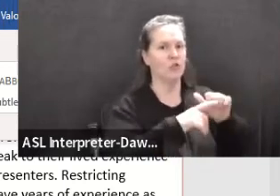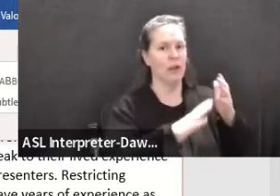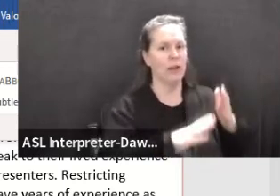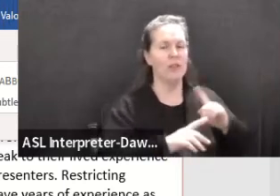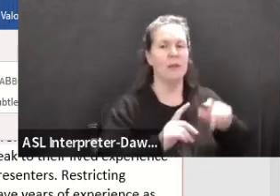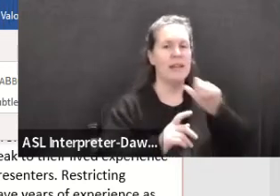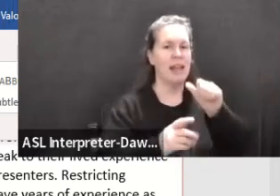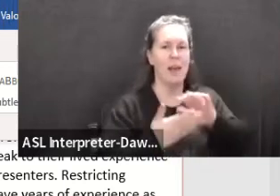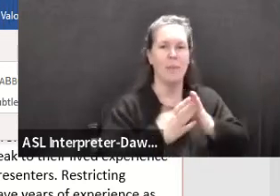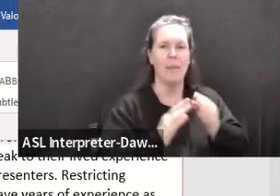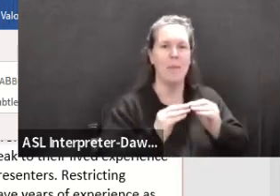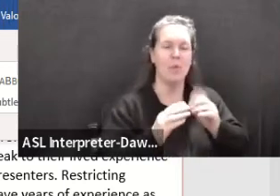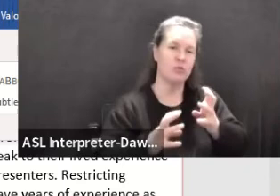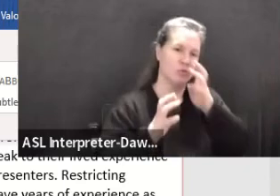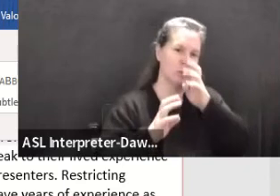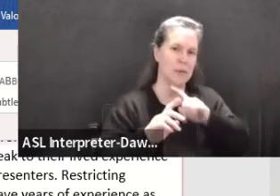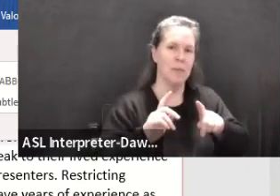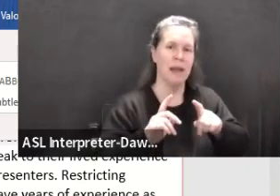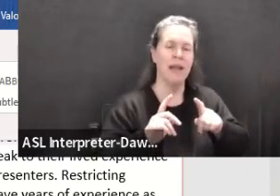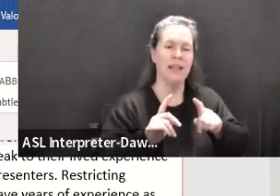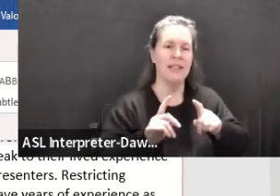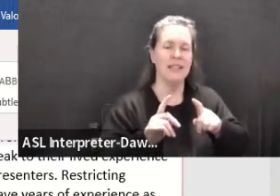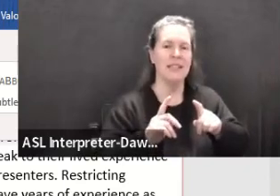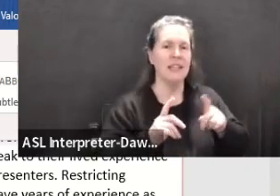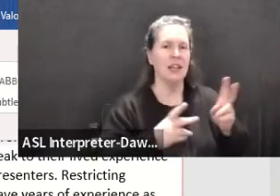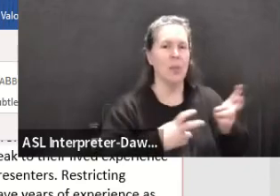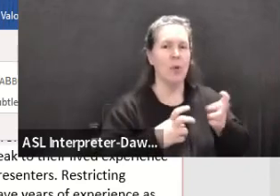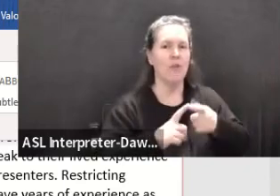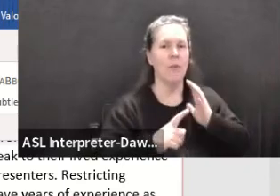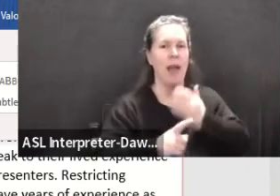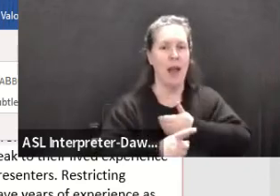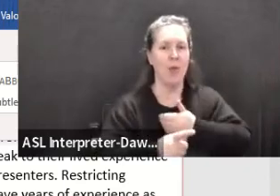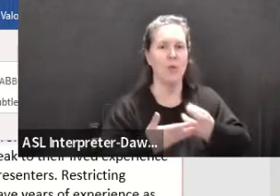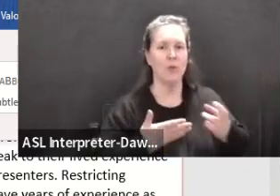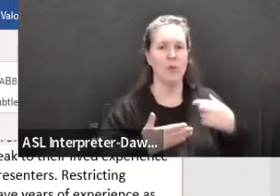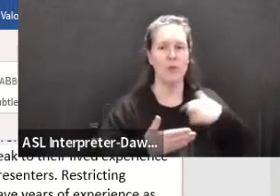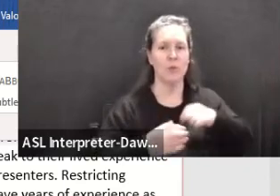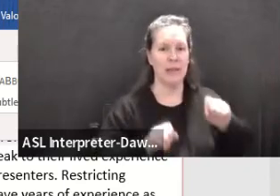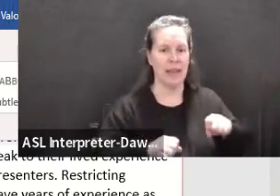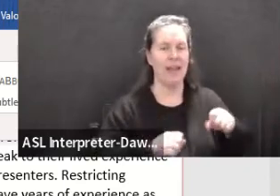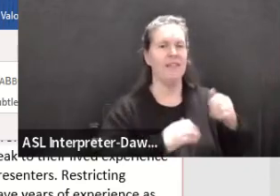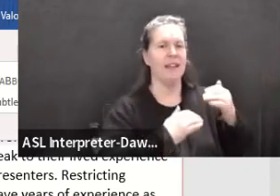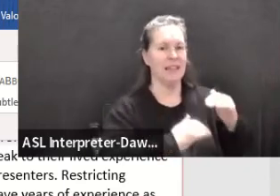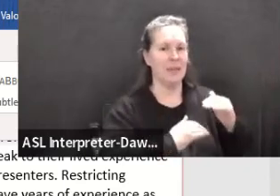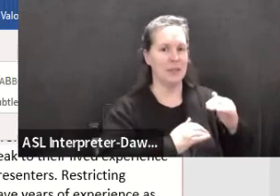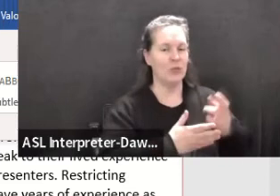that then it starts to narrow our pool of resources that we can use. I think might be a way to address this too.